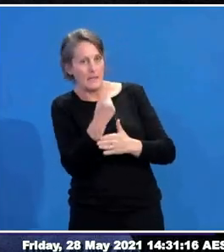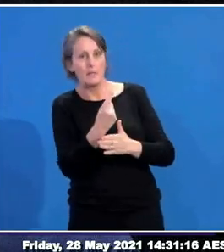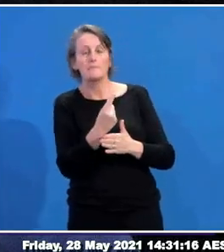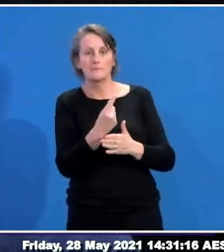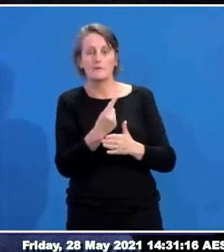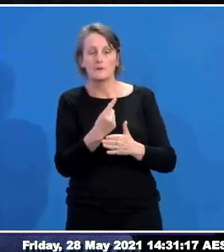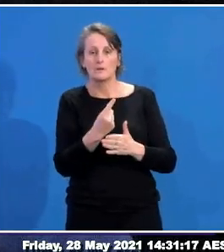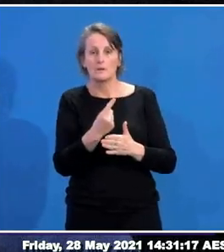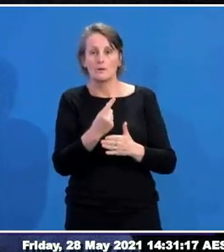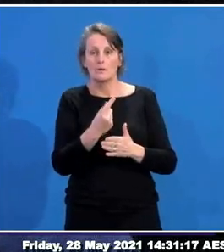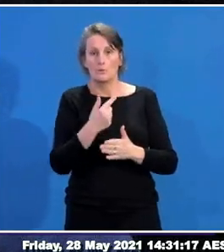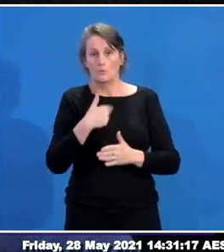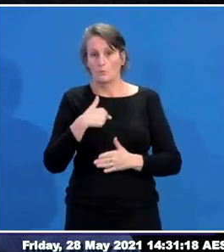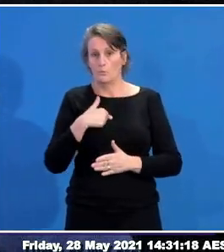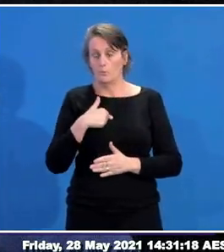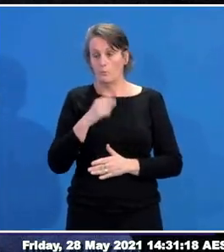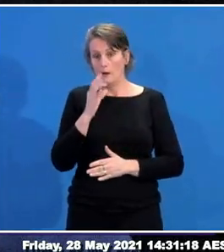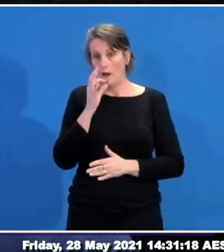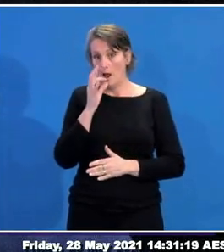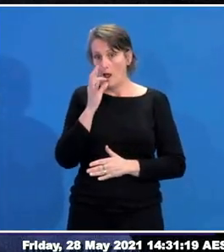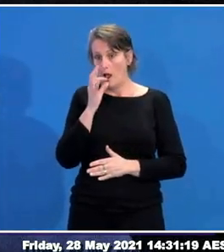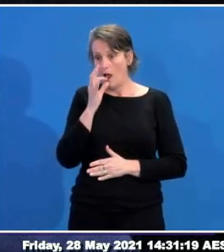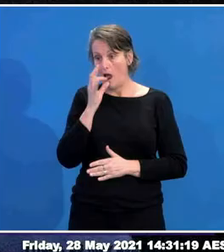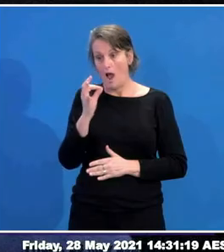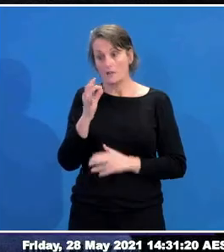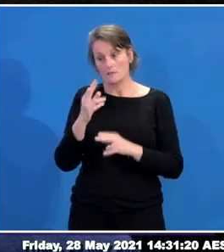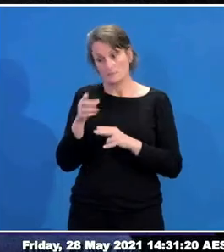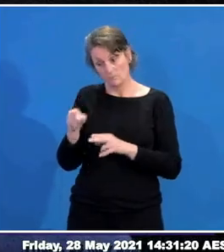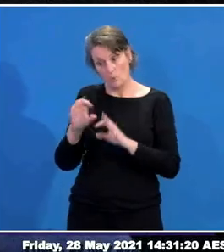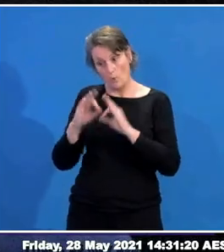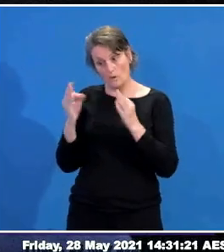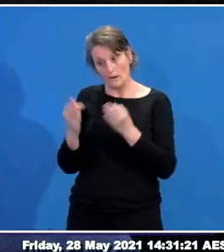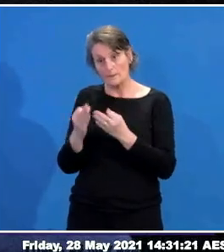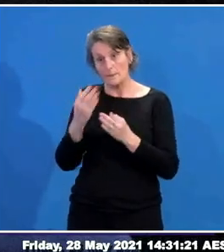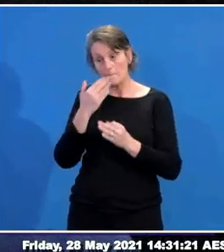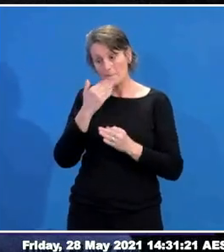have wanted independent verification of the well-being of people and have